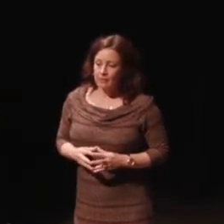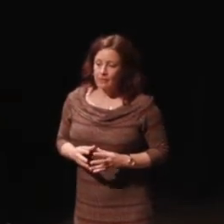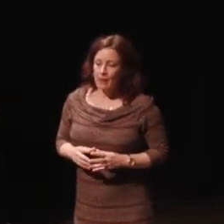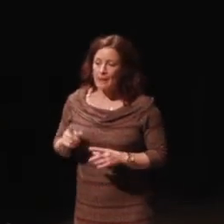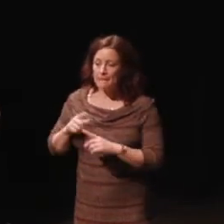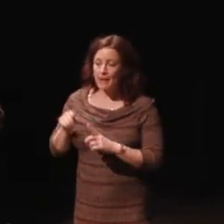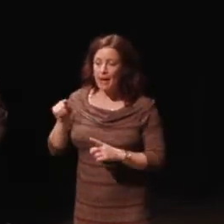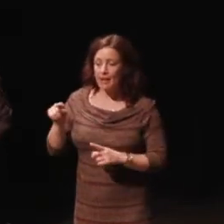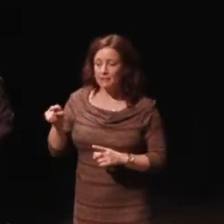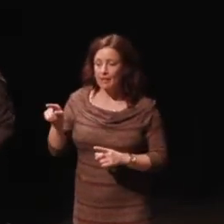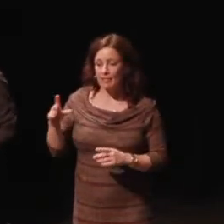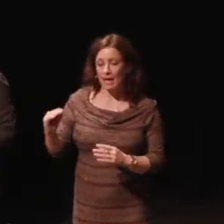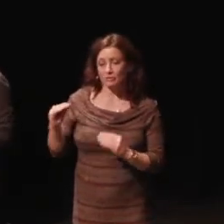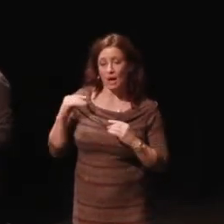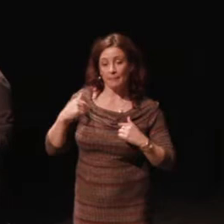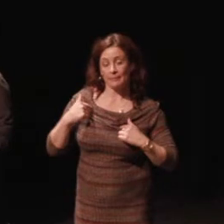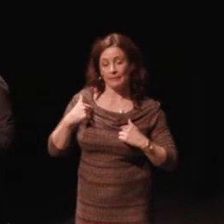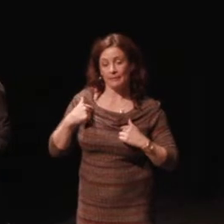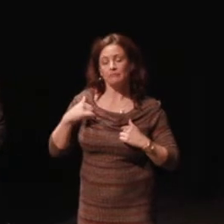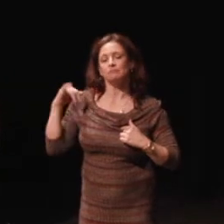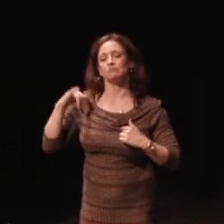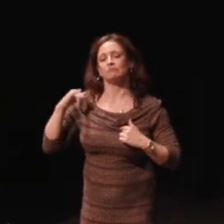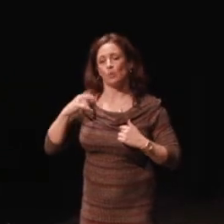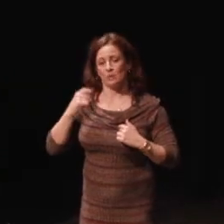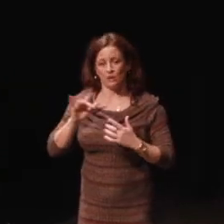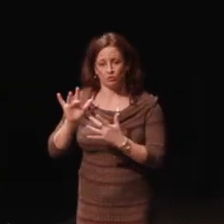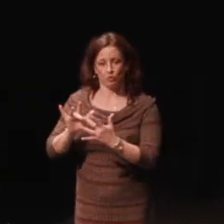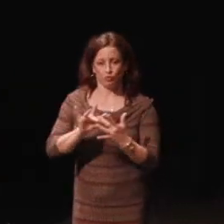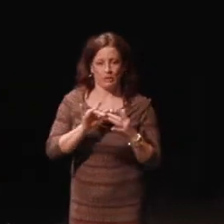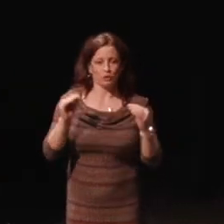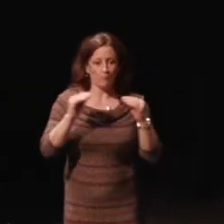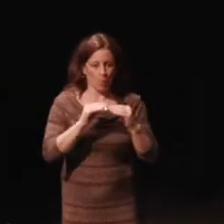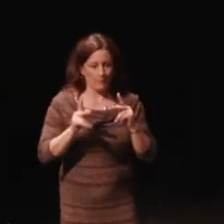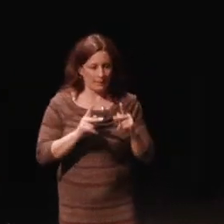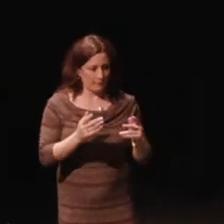me is that we need to reach more people, and more developers need to